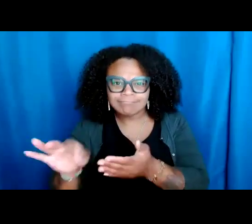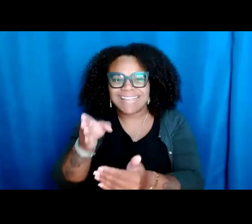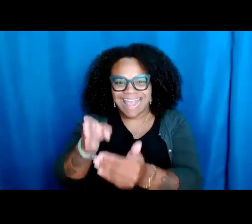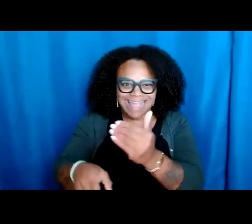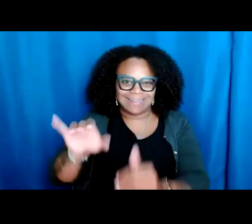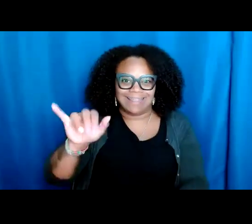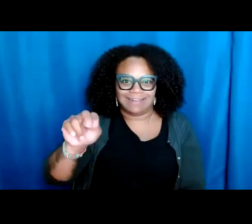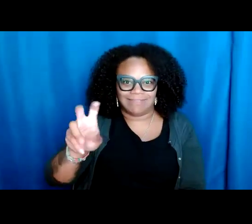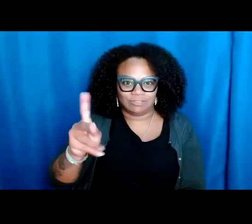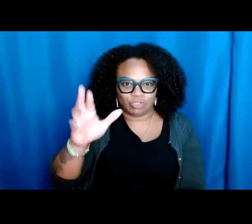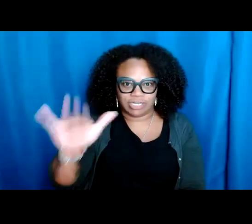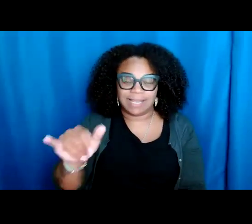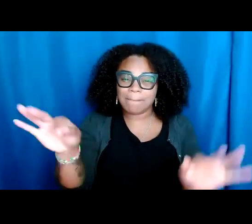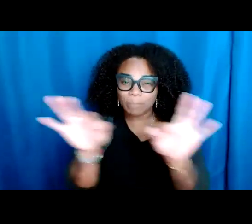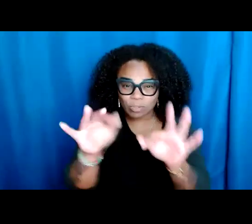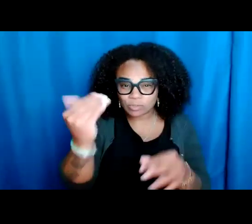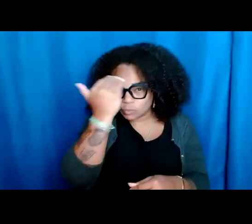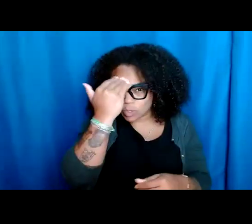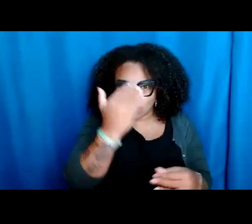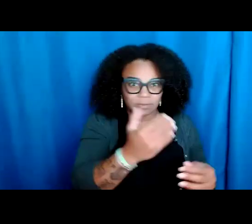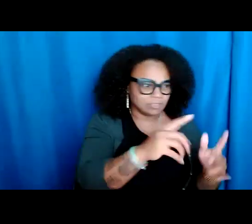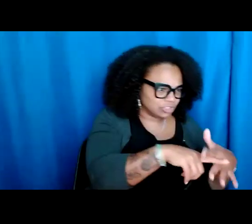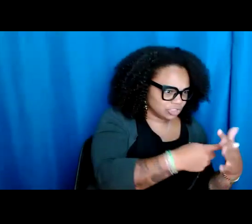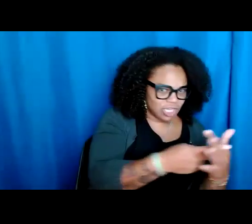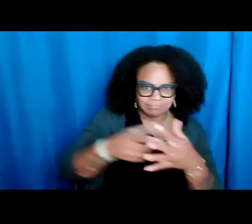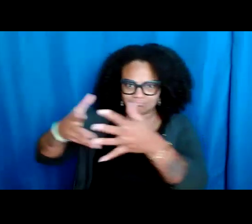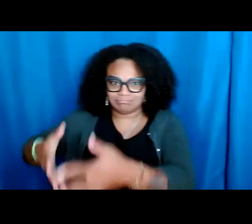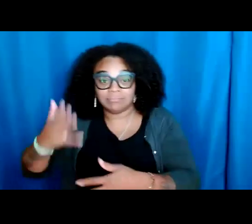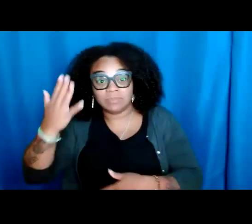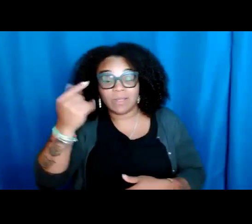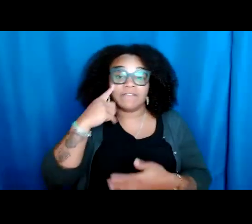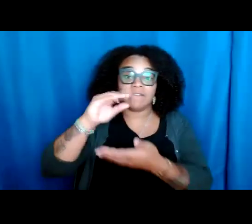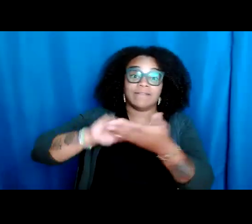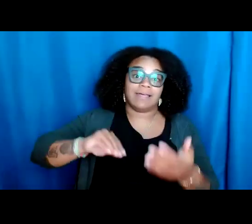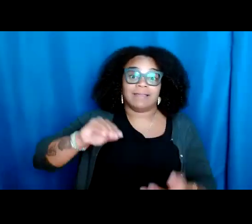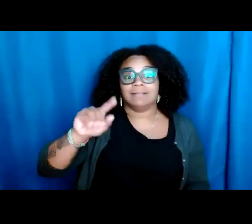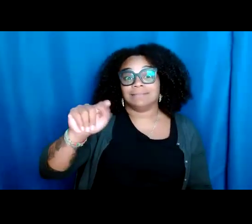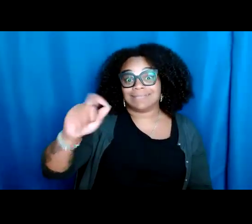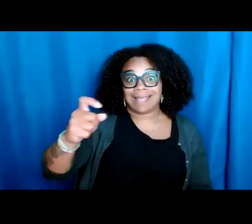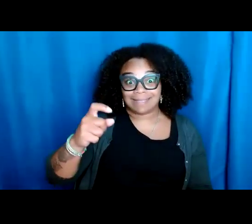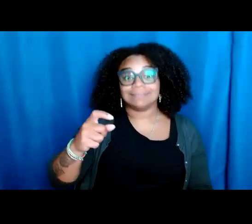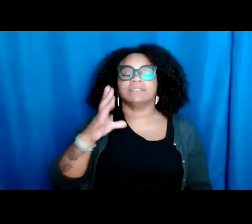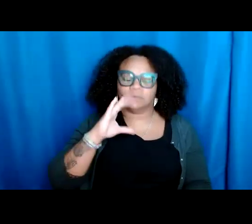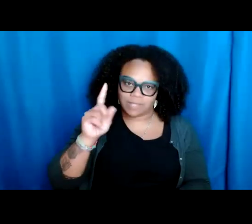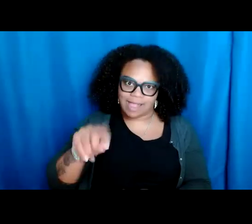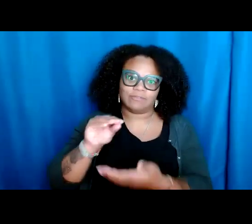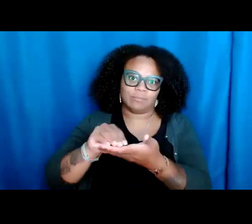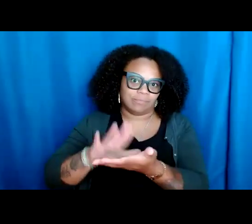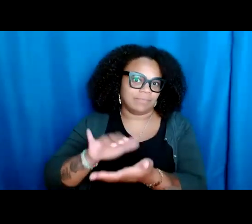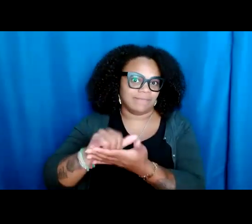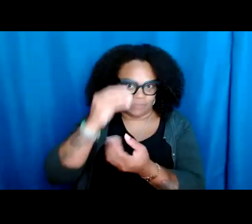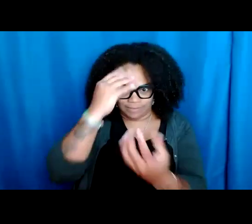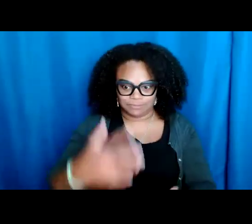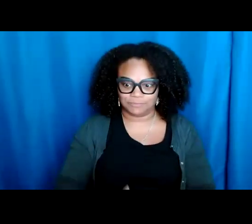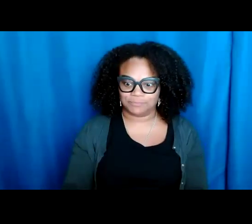if you are selling products, you are going to need that when you file your tax return.